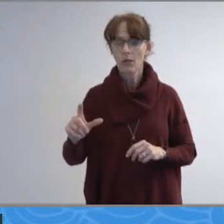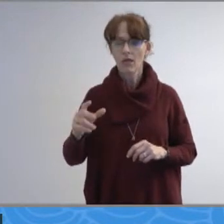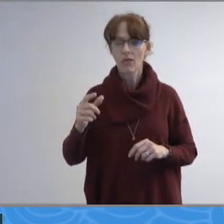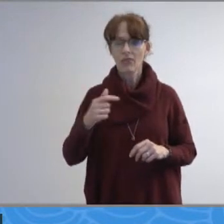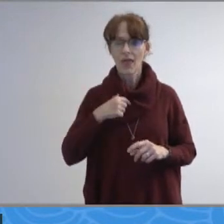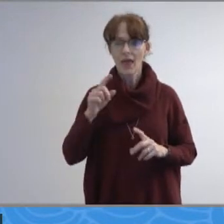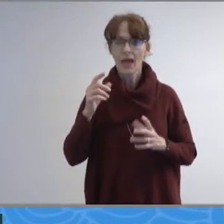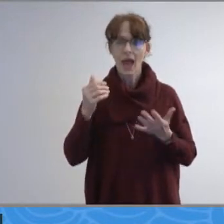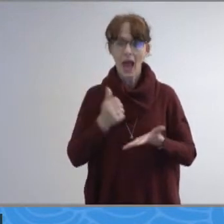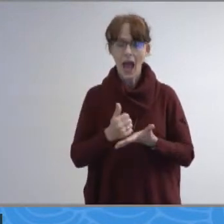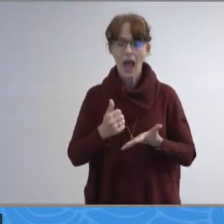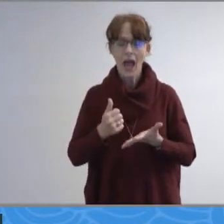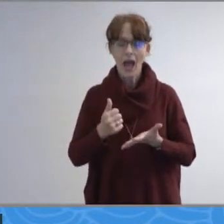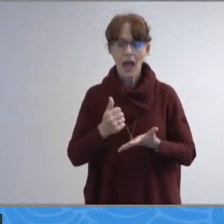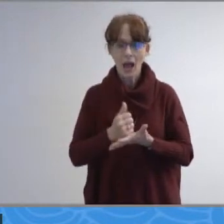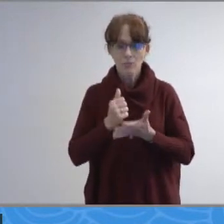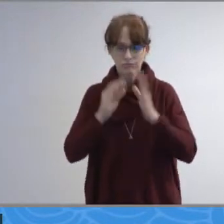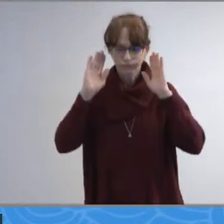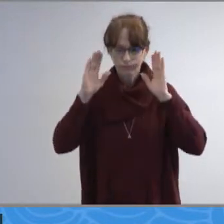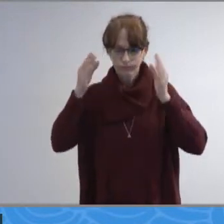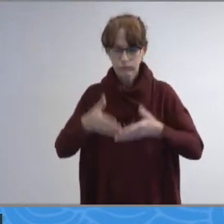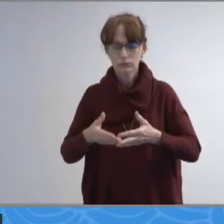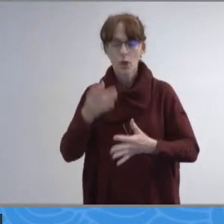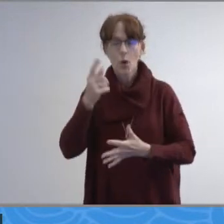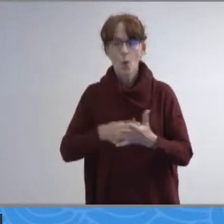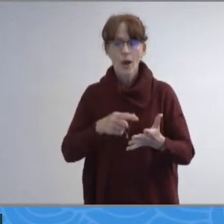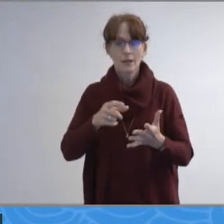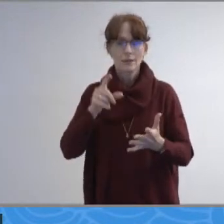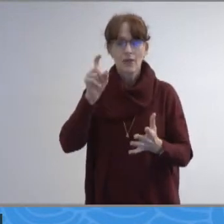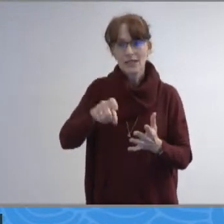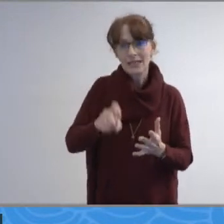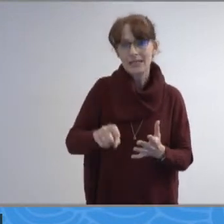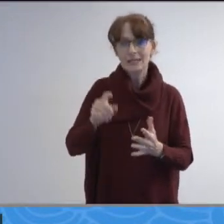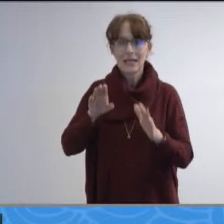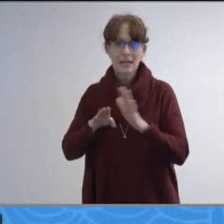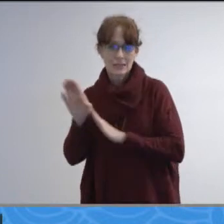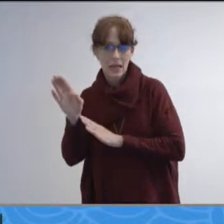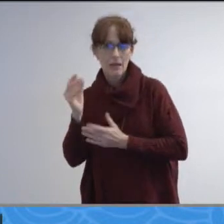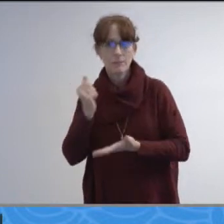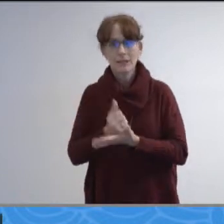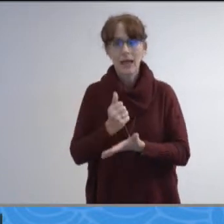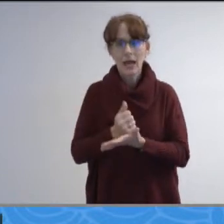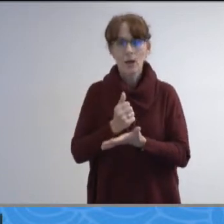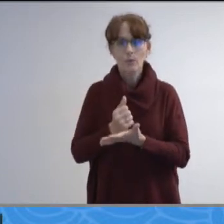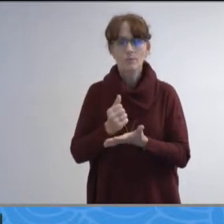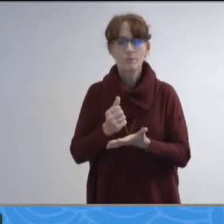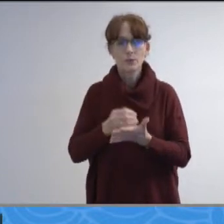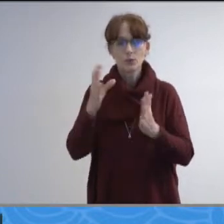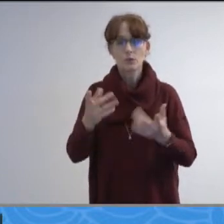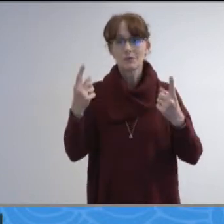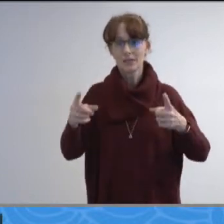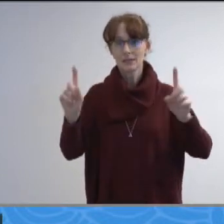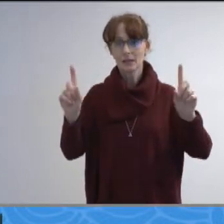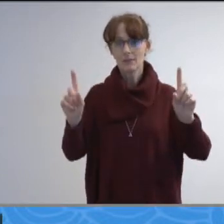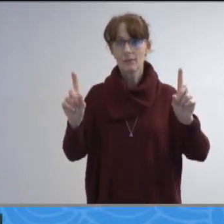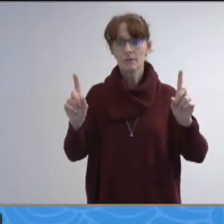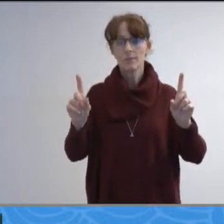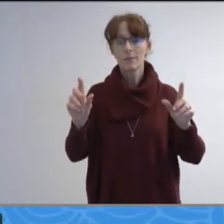on what a student needs and what a student is excelling at. So not only how to help students be more successful, but how to help accelerate students